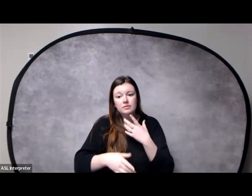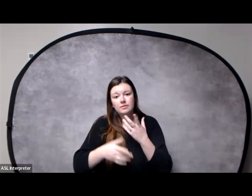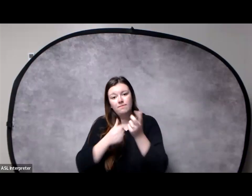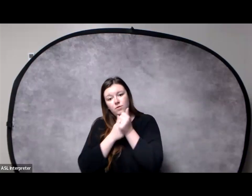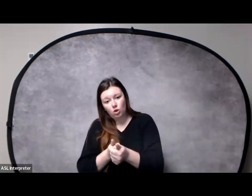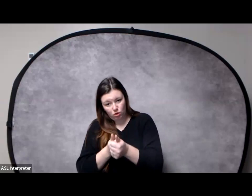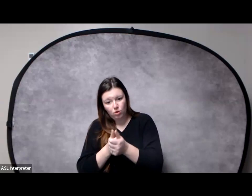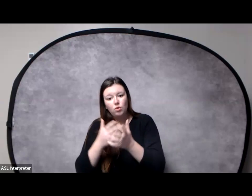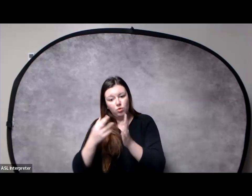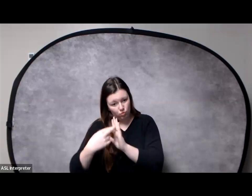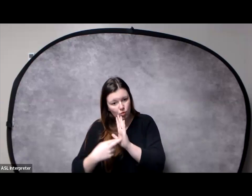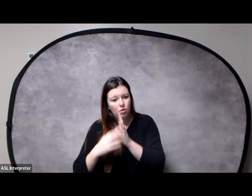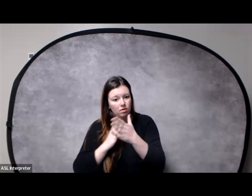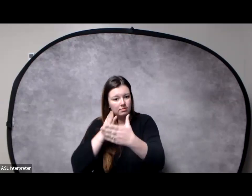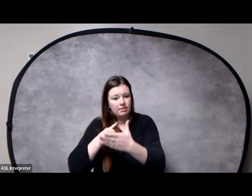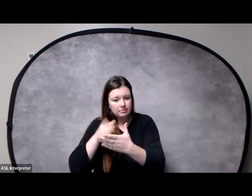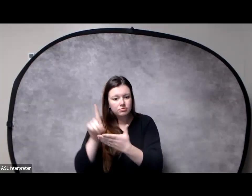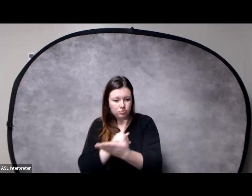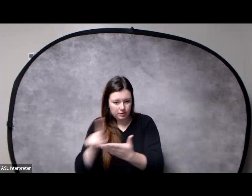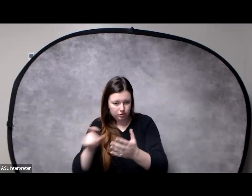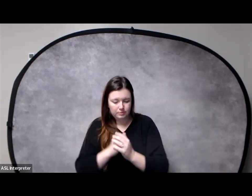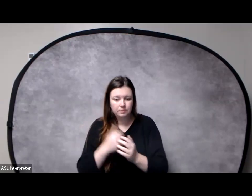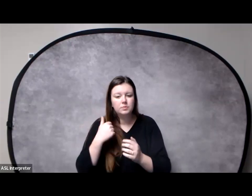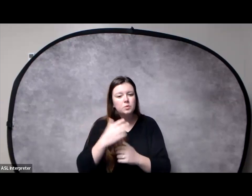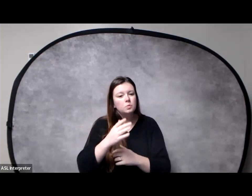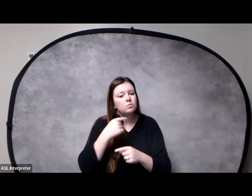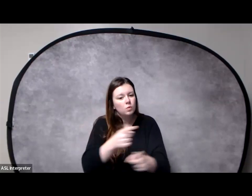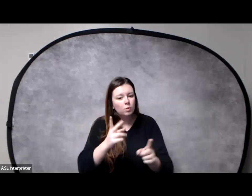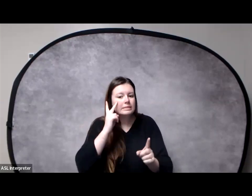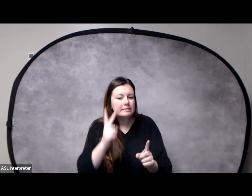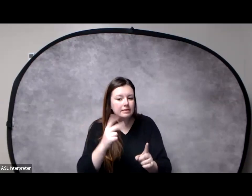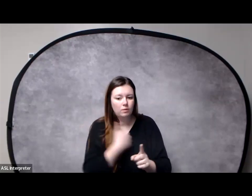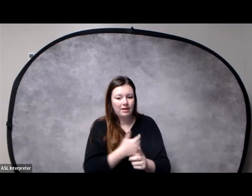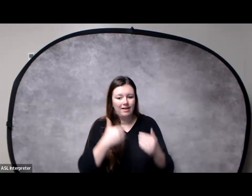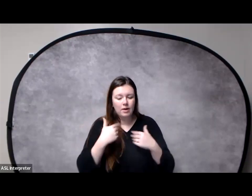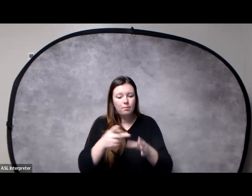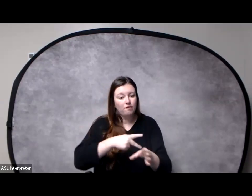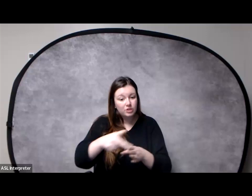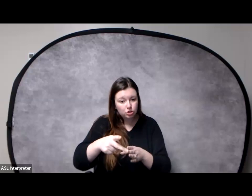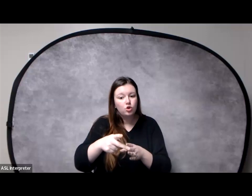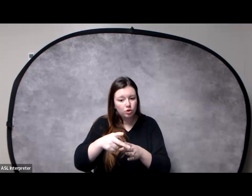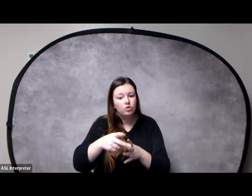And so you will see we have a provision on professional judgment and treatment. And it does permit medical treatment to be